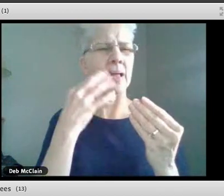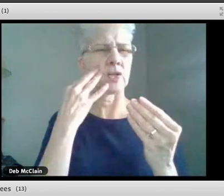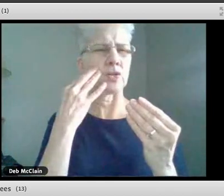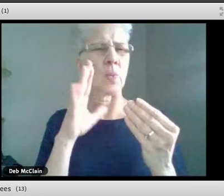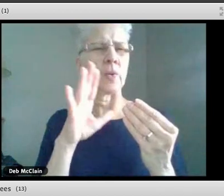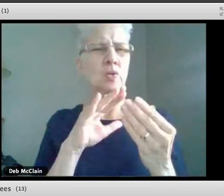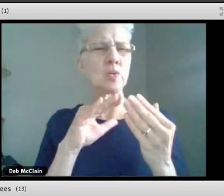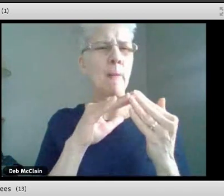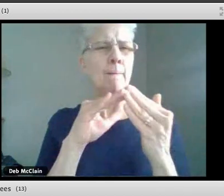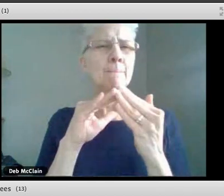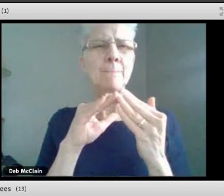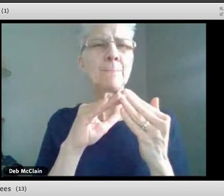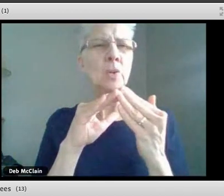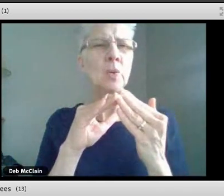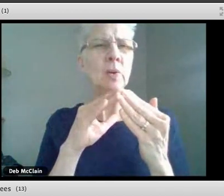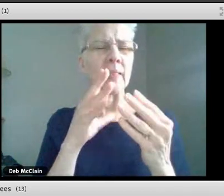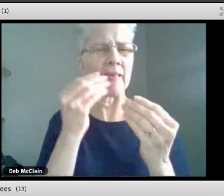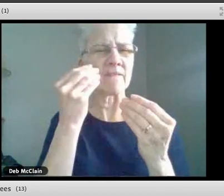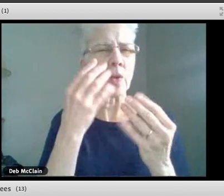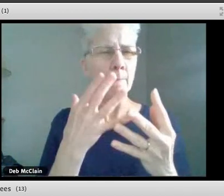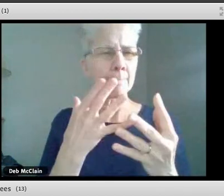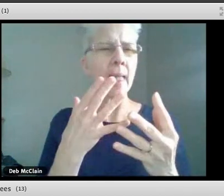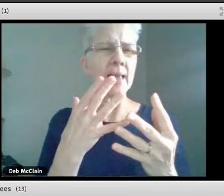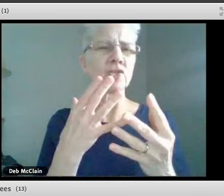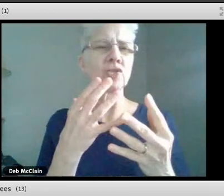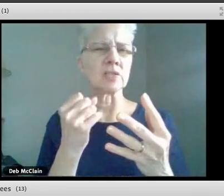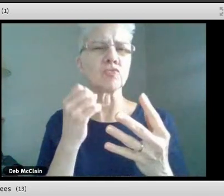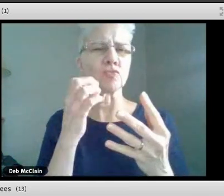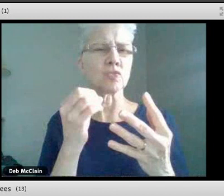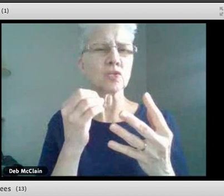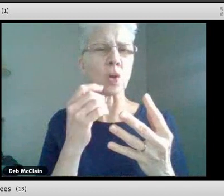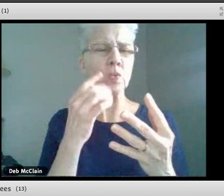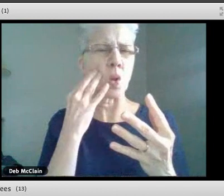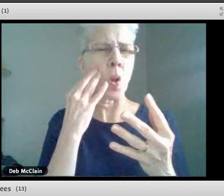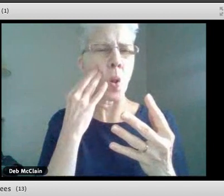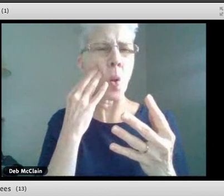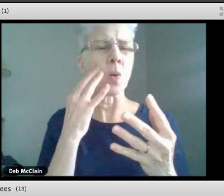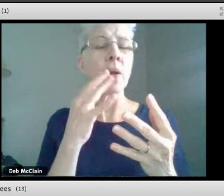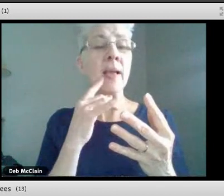Who are your information consumers in terms of people with disabilities, and do you have services?